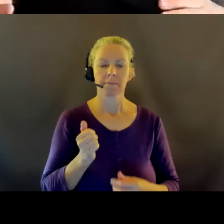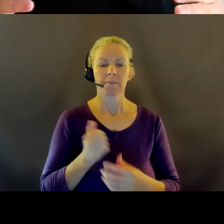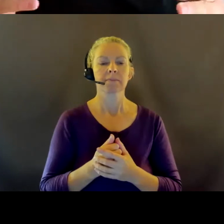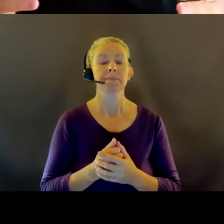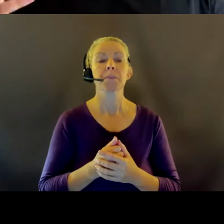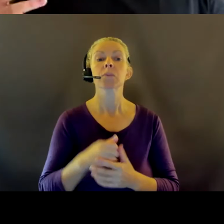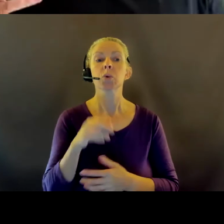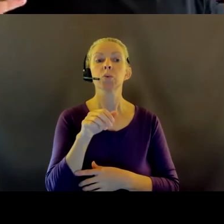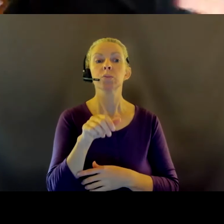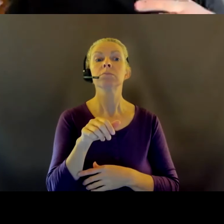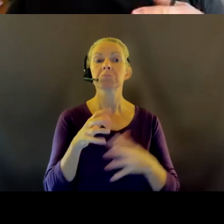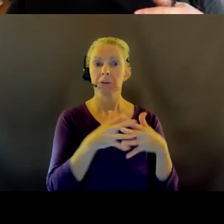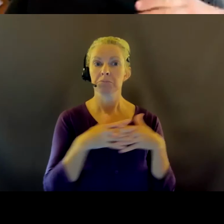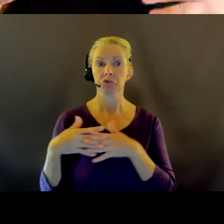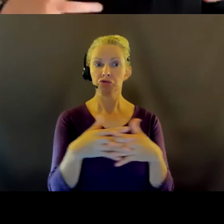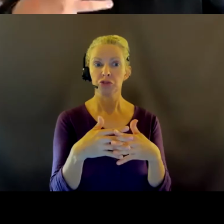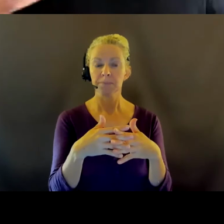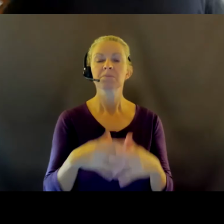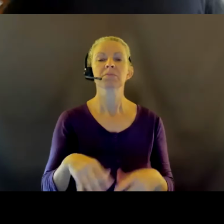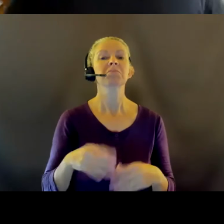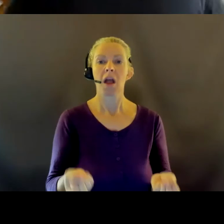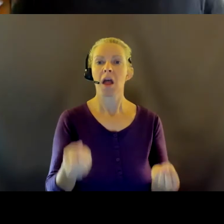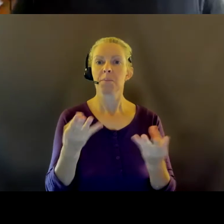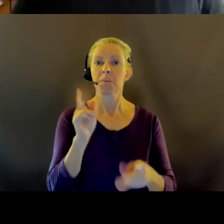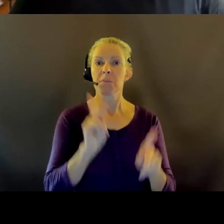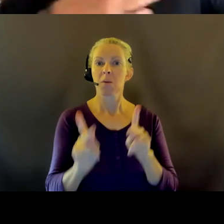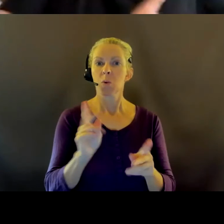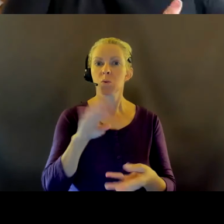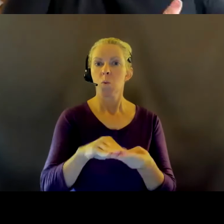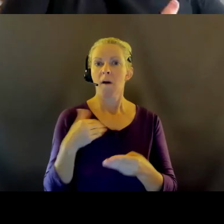Americans have a disability.